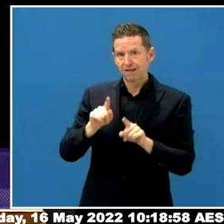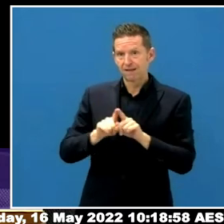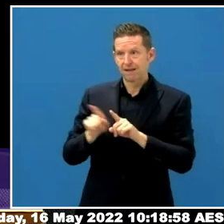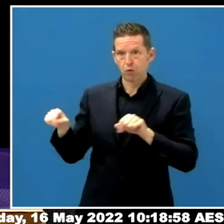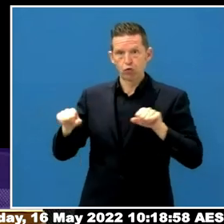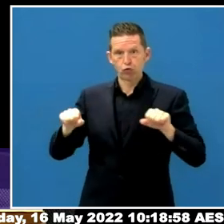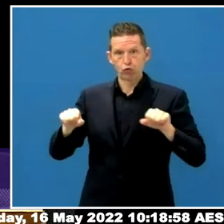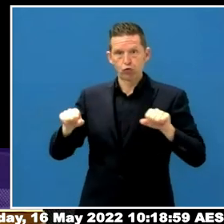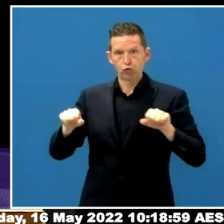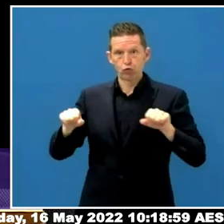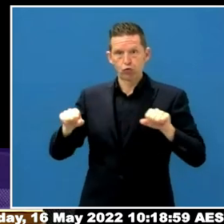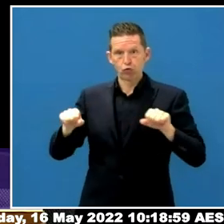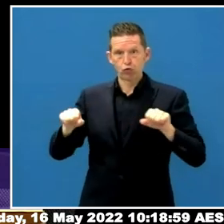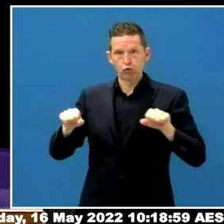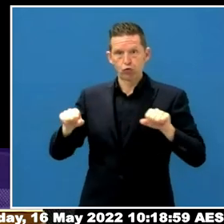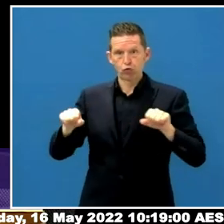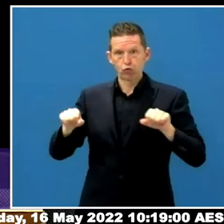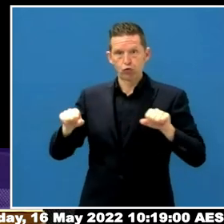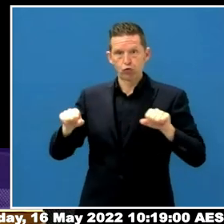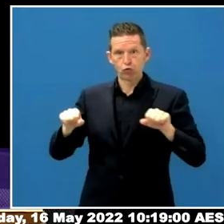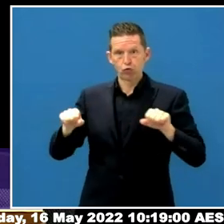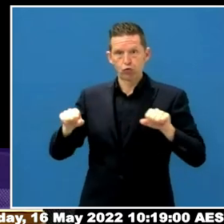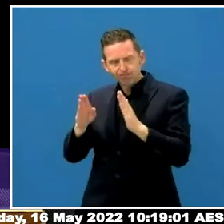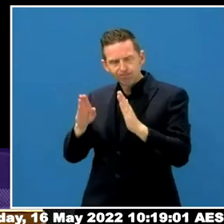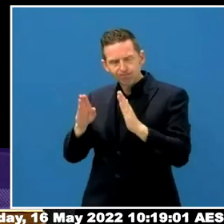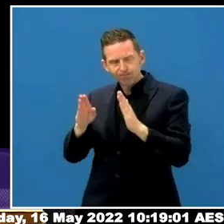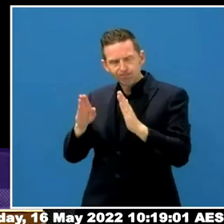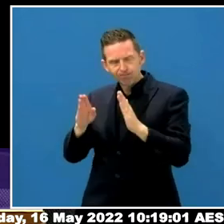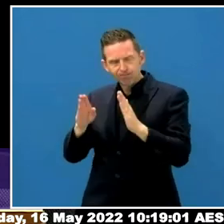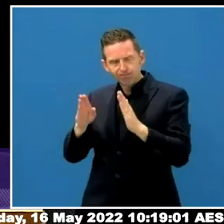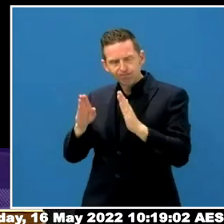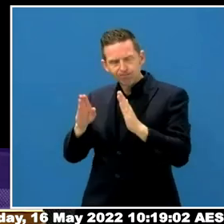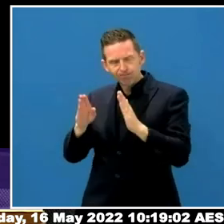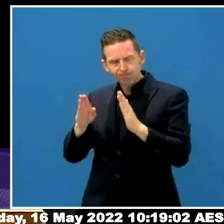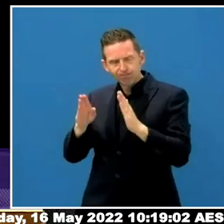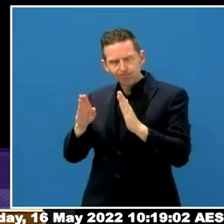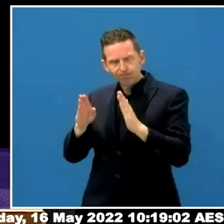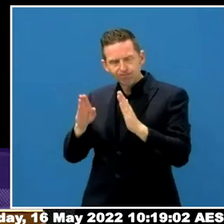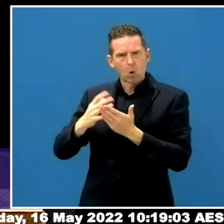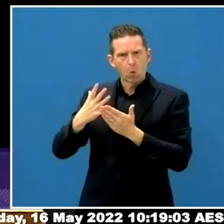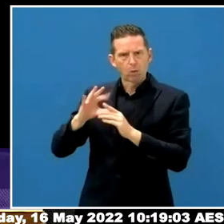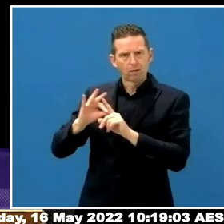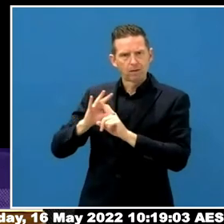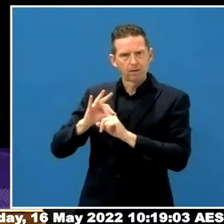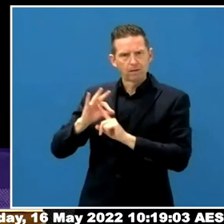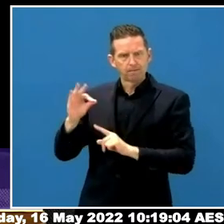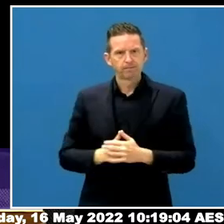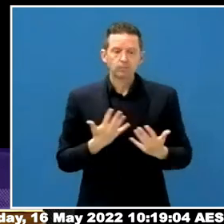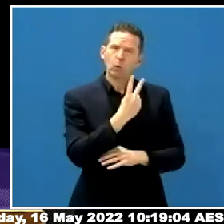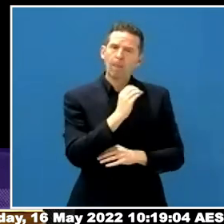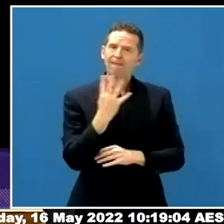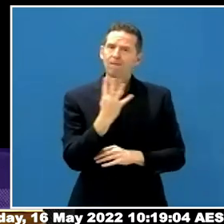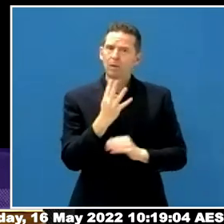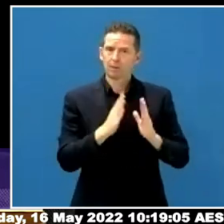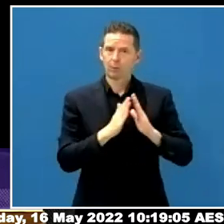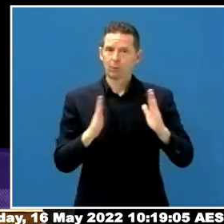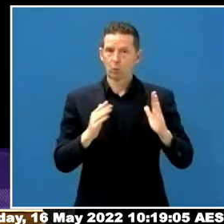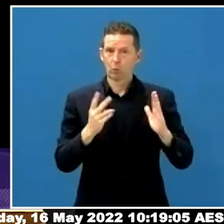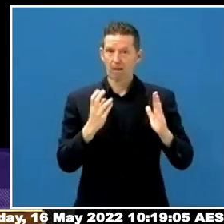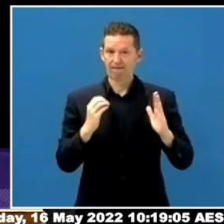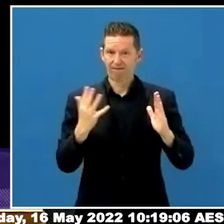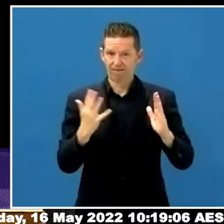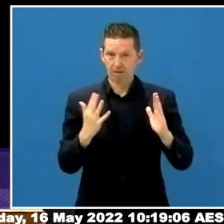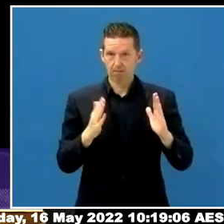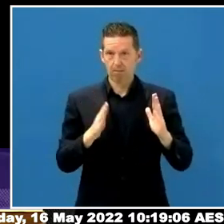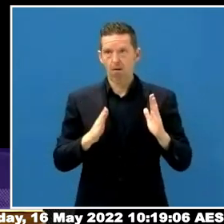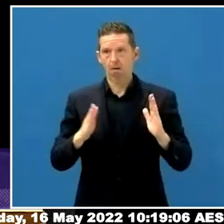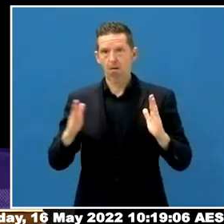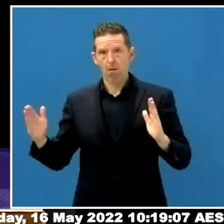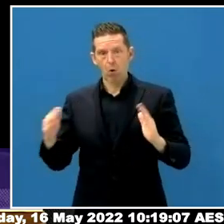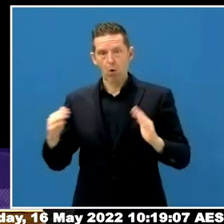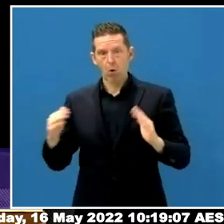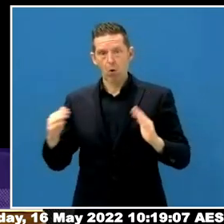ago. In the financial year 2014 to 2015, to the financial year 2020/21, its